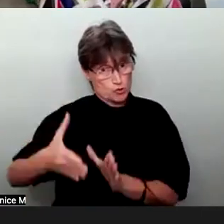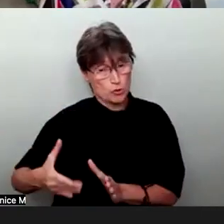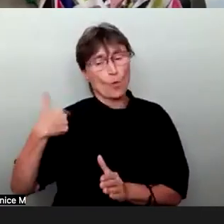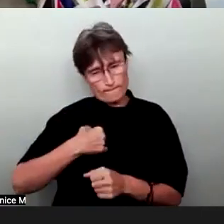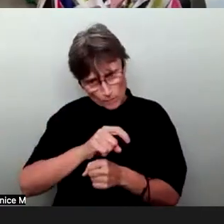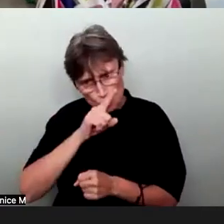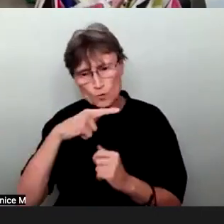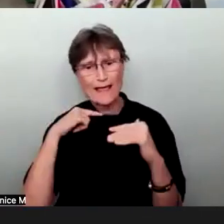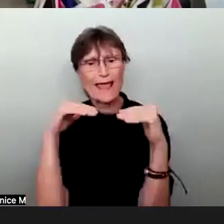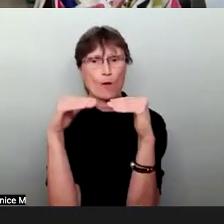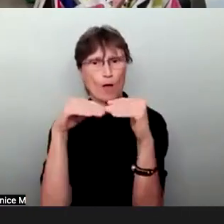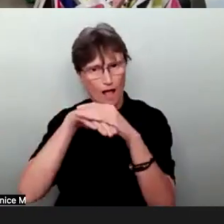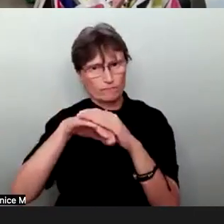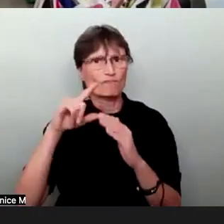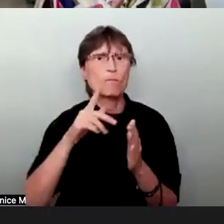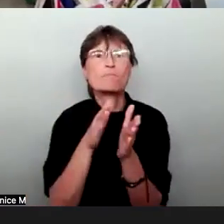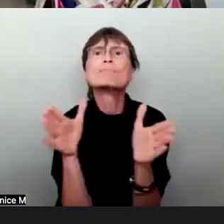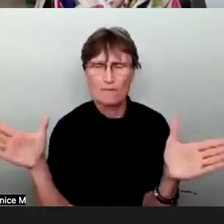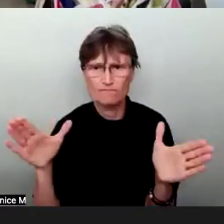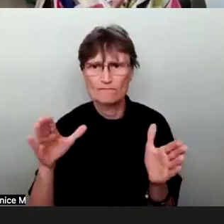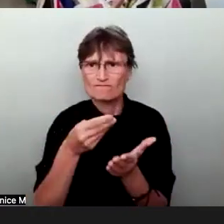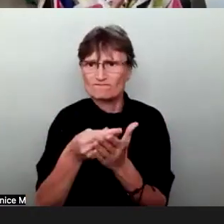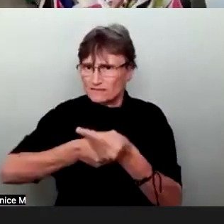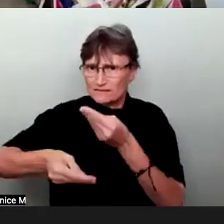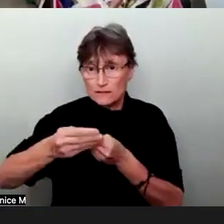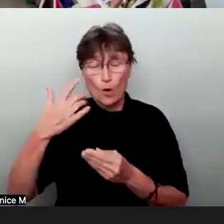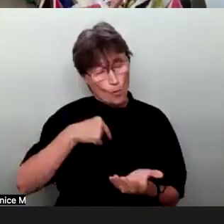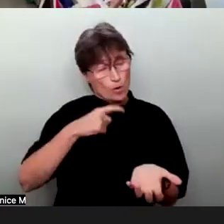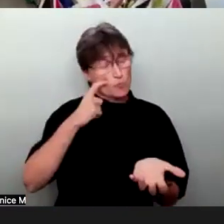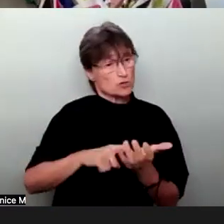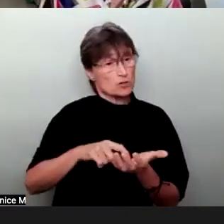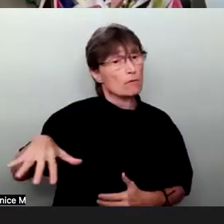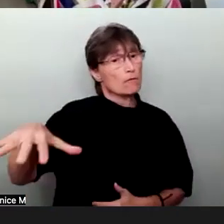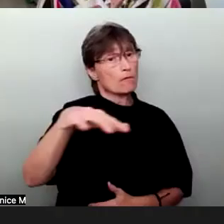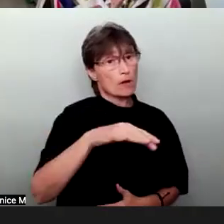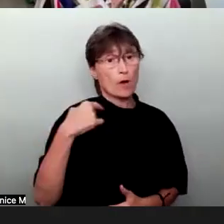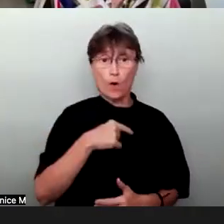public funding as we envision a city where all artists have the freedom, agency and platform